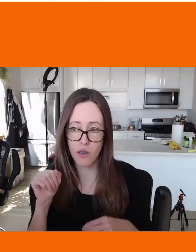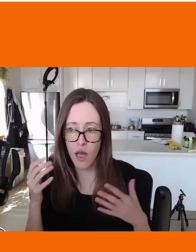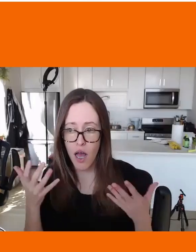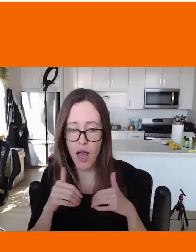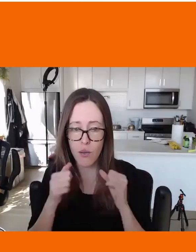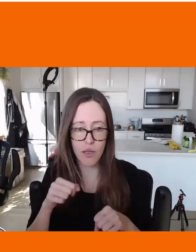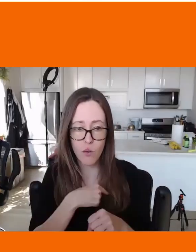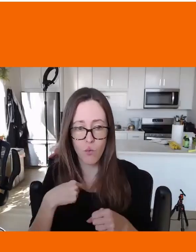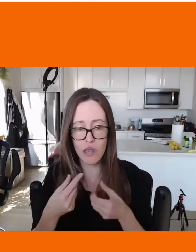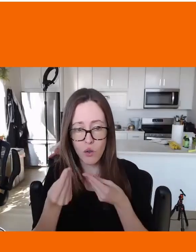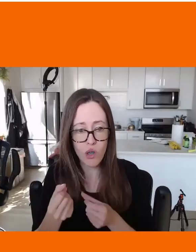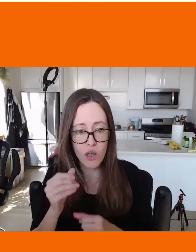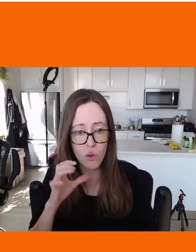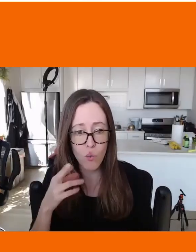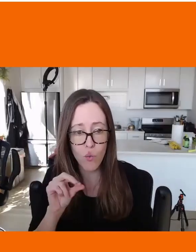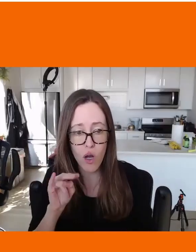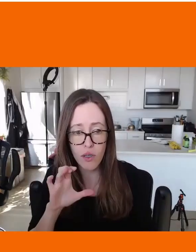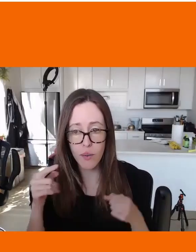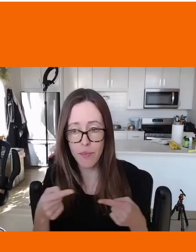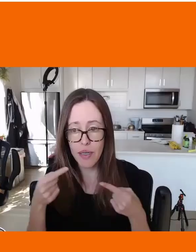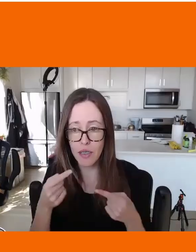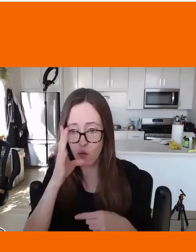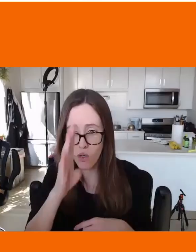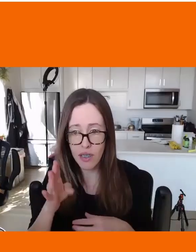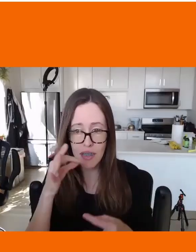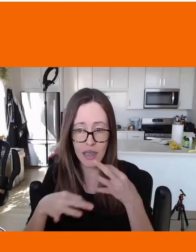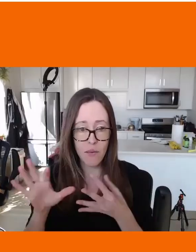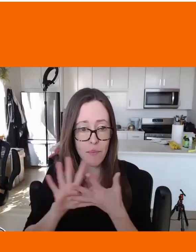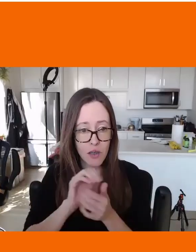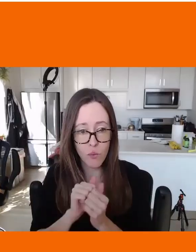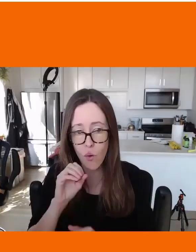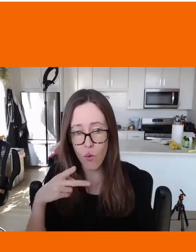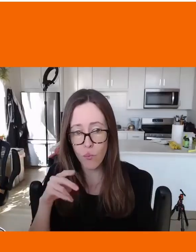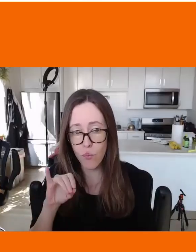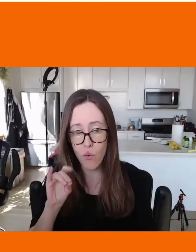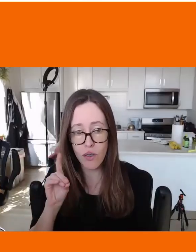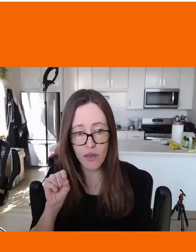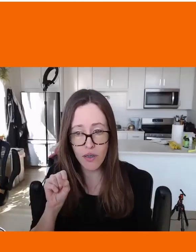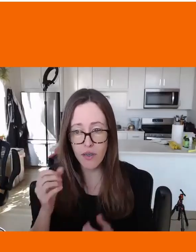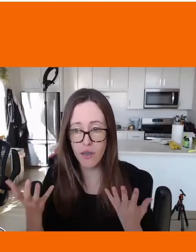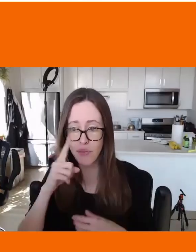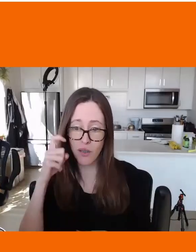The research that I did at NIH was aiming to answer this question. How can we treat chronic pain directly instead